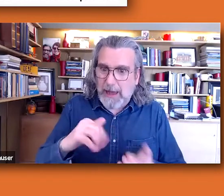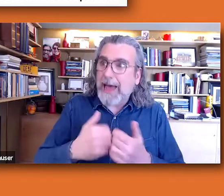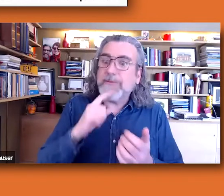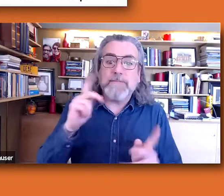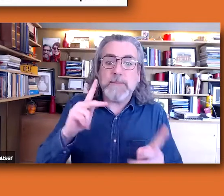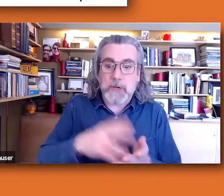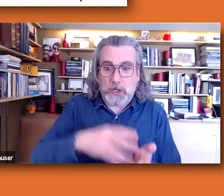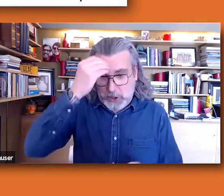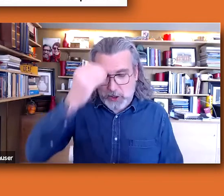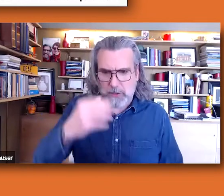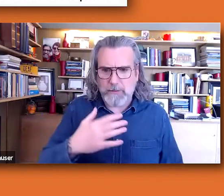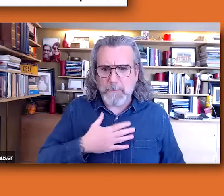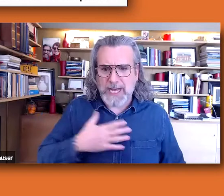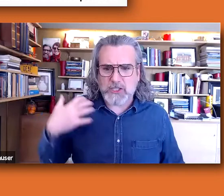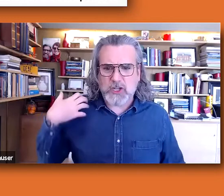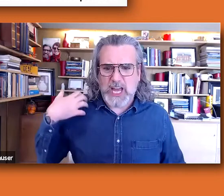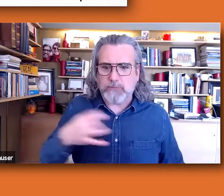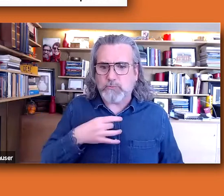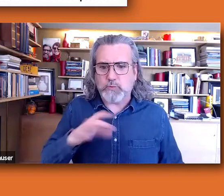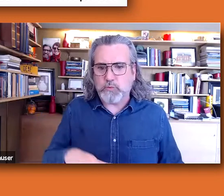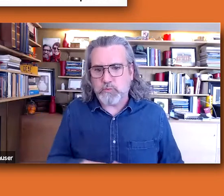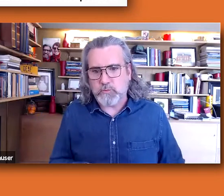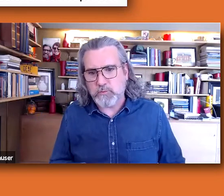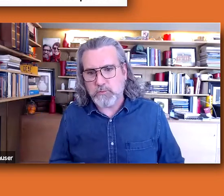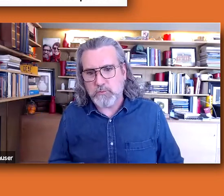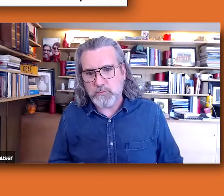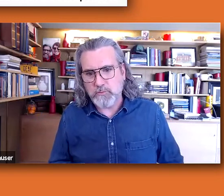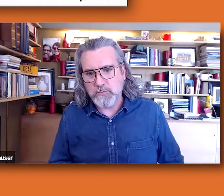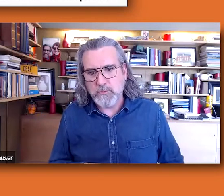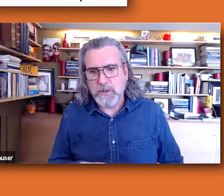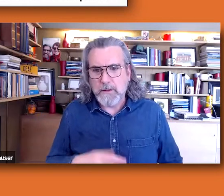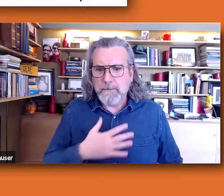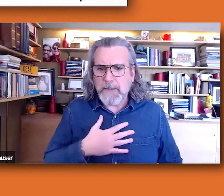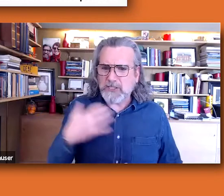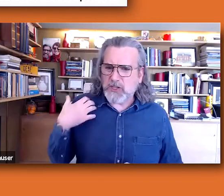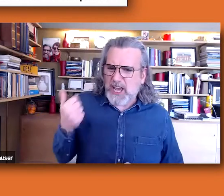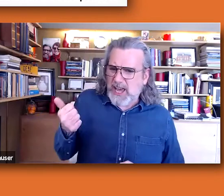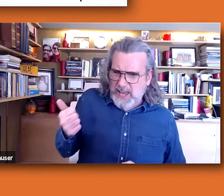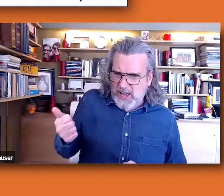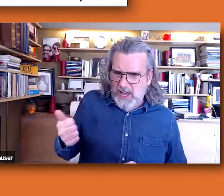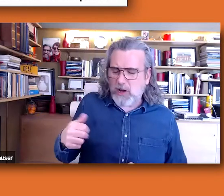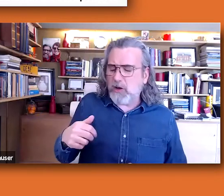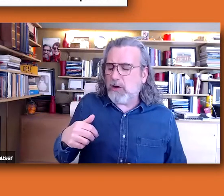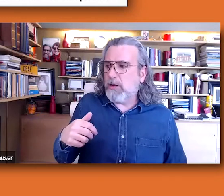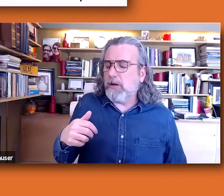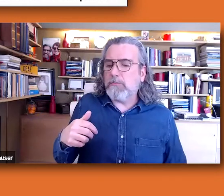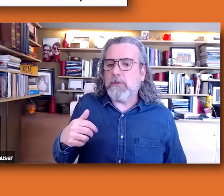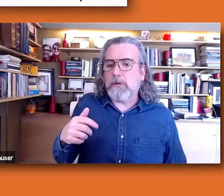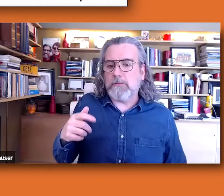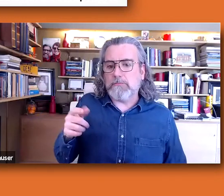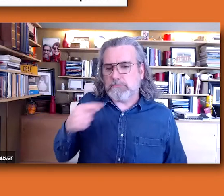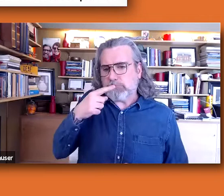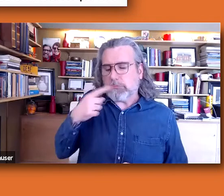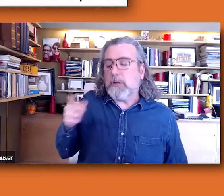And I, again, wanted to continue studying how deaf people learned, but my chair wasn't interested in that line of research.